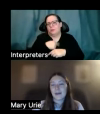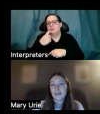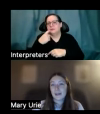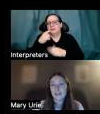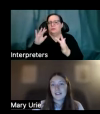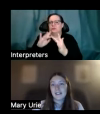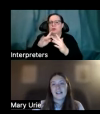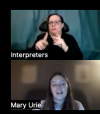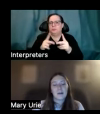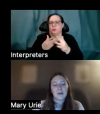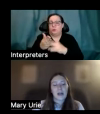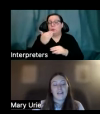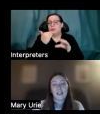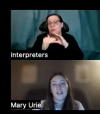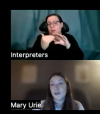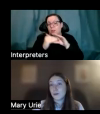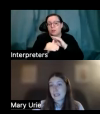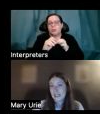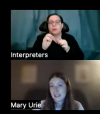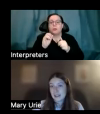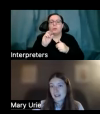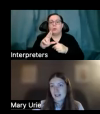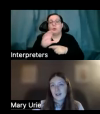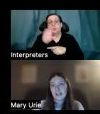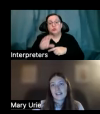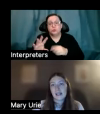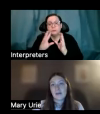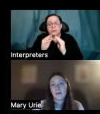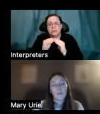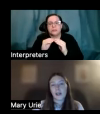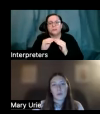through email, or having zoom meetings, you can set up one on